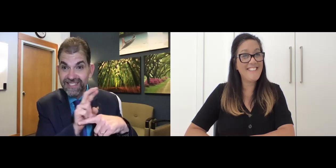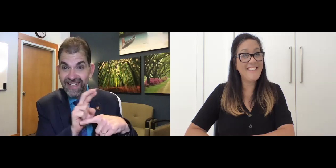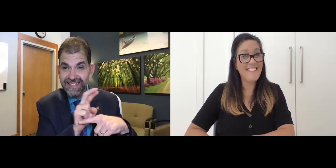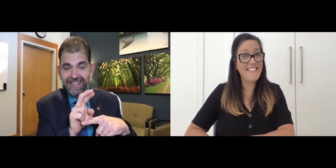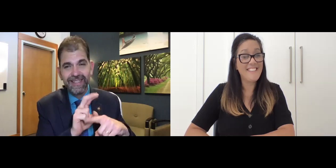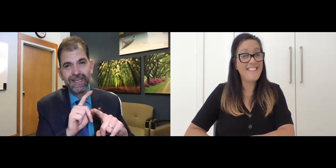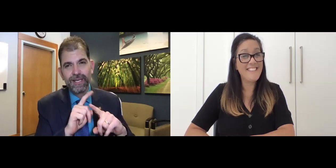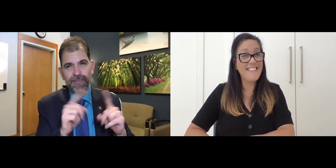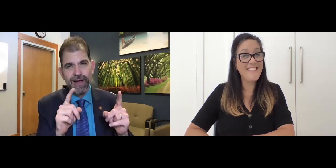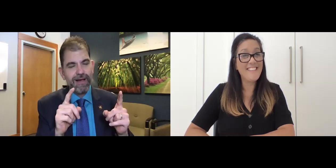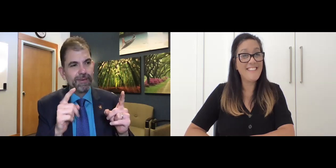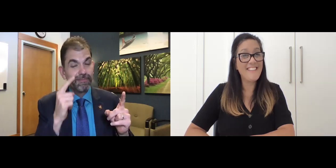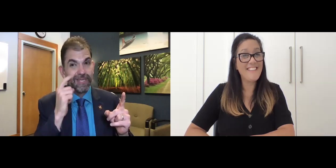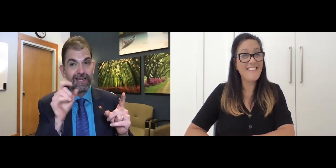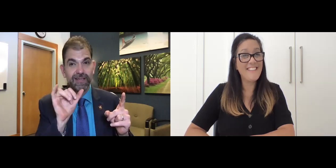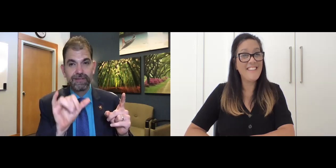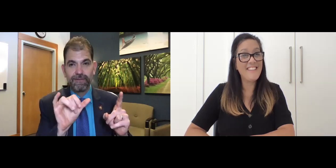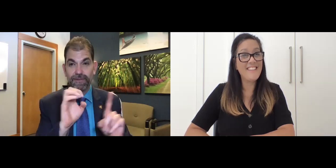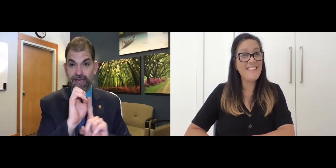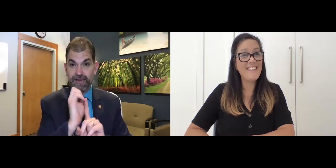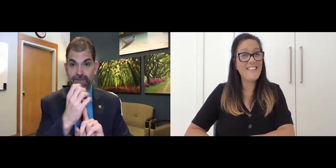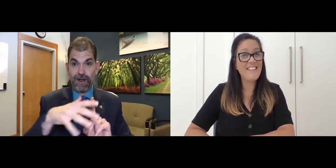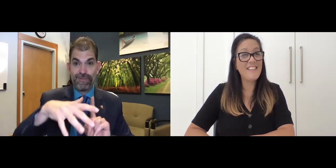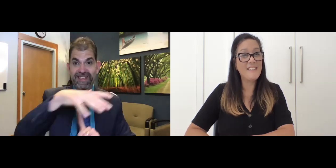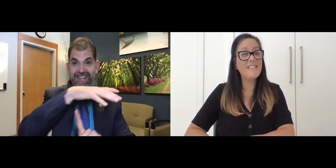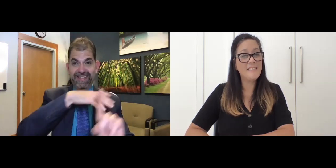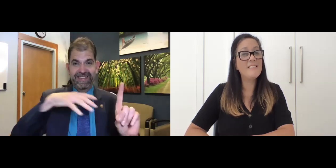to be there for quite a while for my residency.